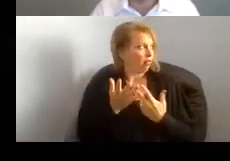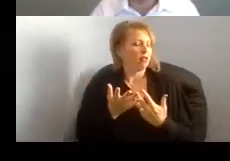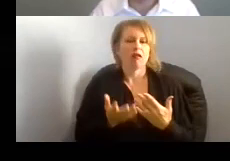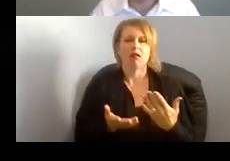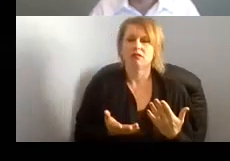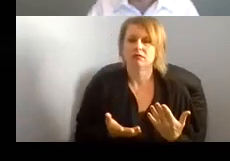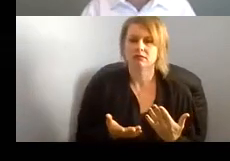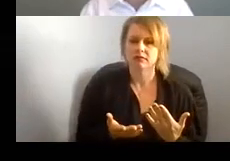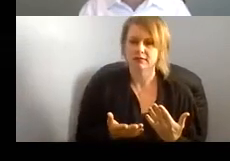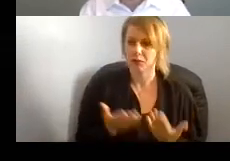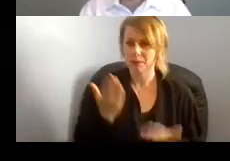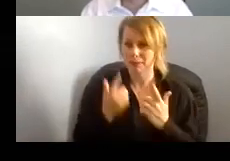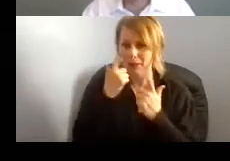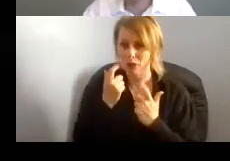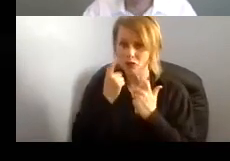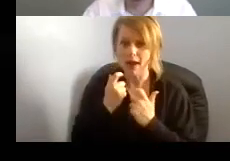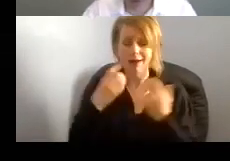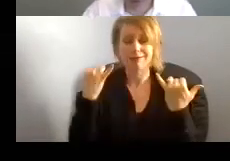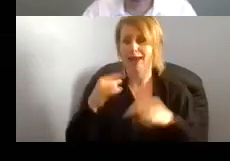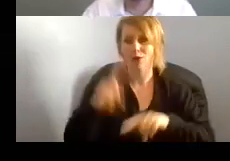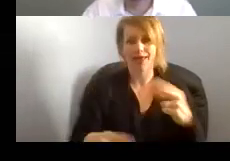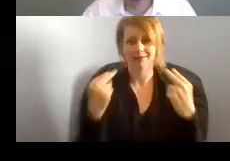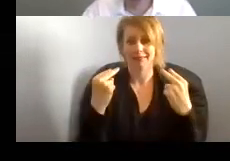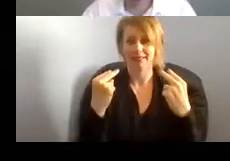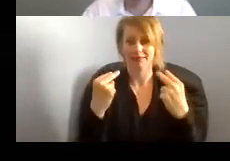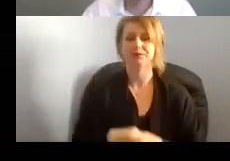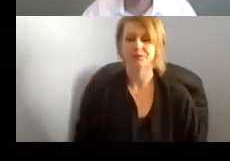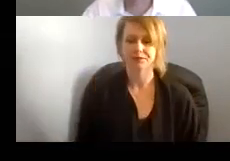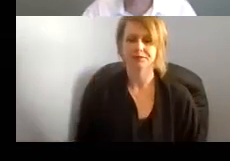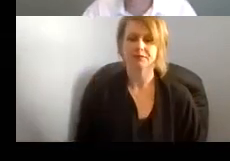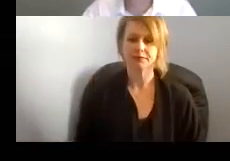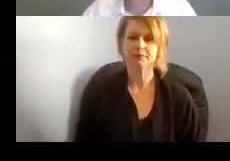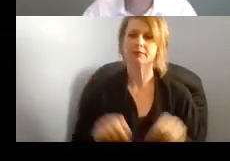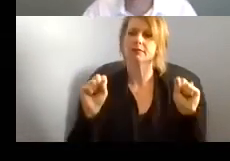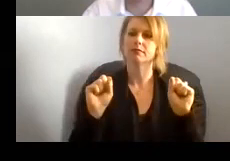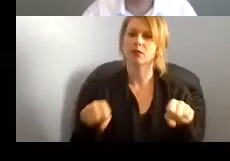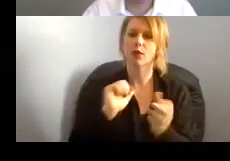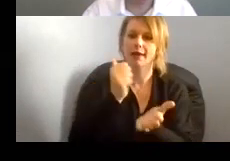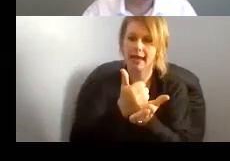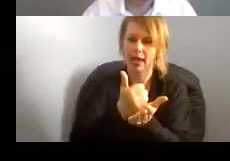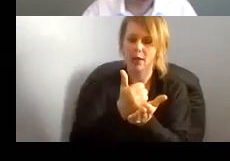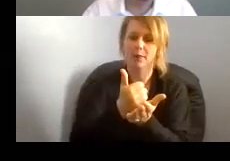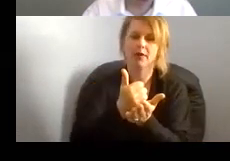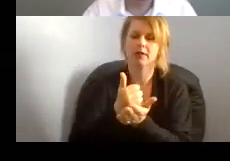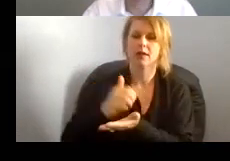Now, staff can also work with children and their families to help anticipate and minimize likely grief triggers.